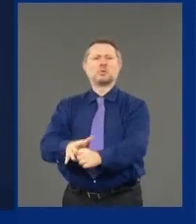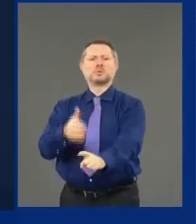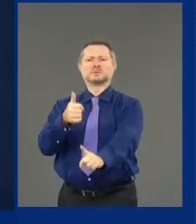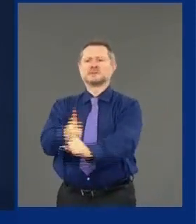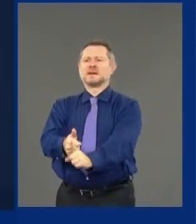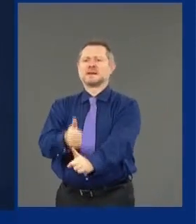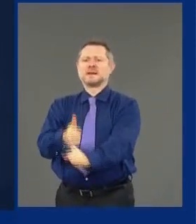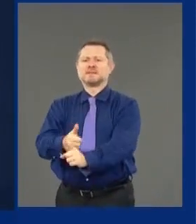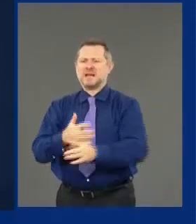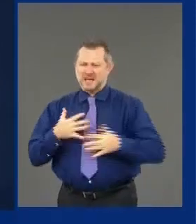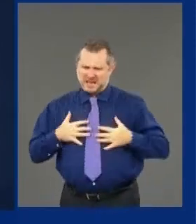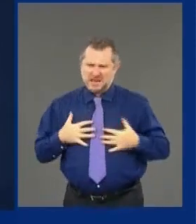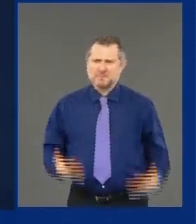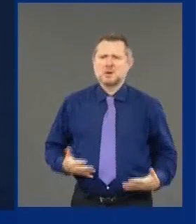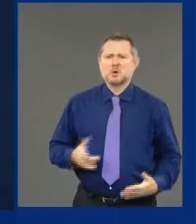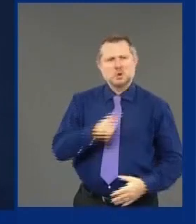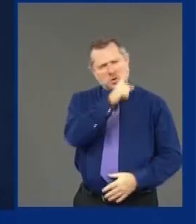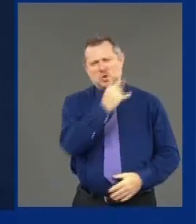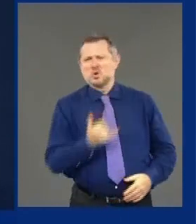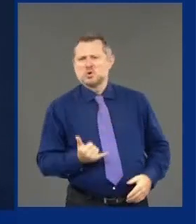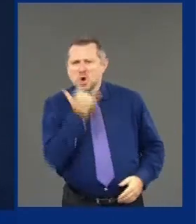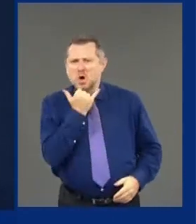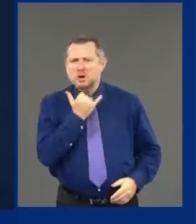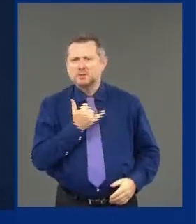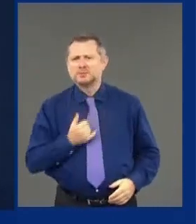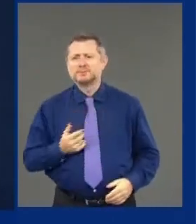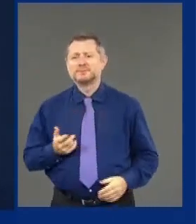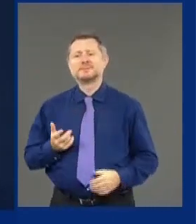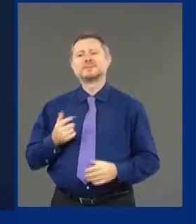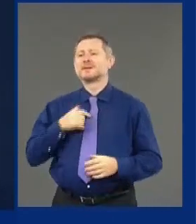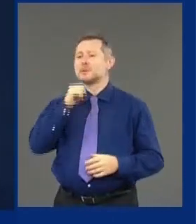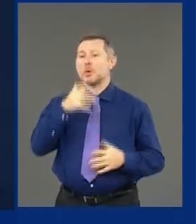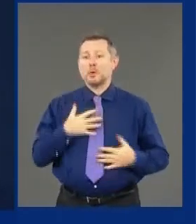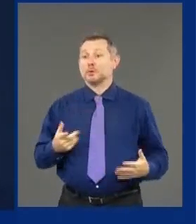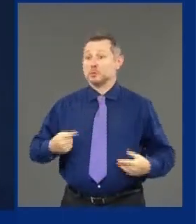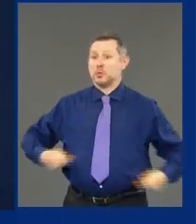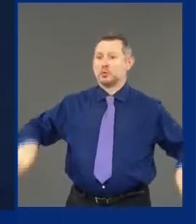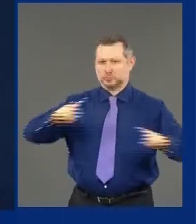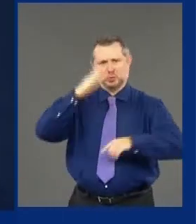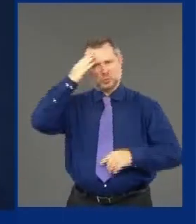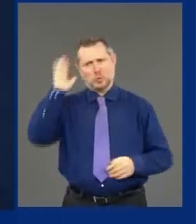COME CLEAN. ADMIT THE THREAT OF THIS VIRUS.